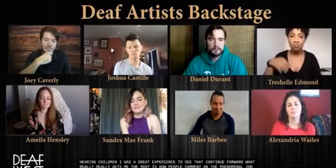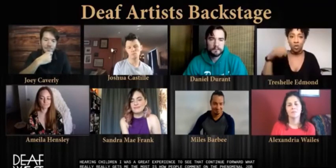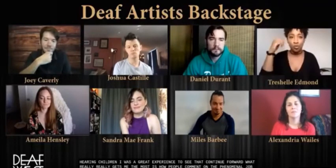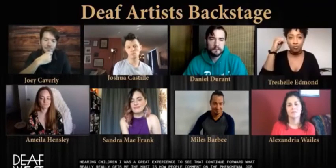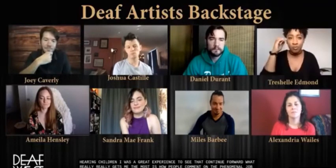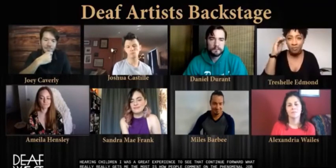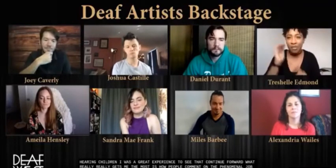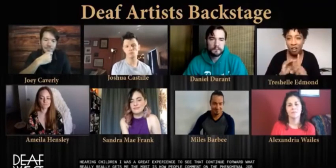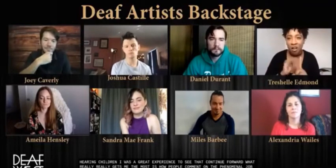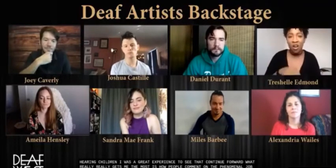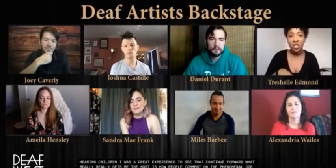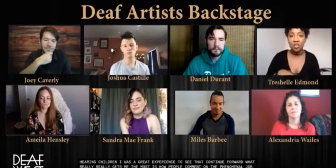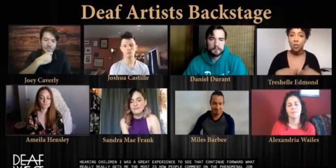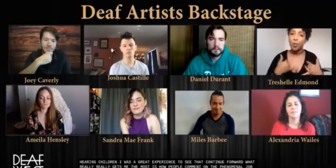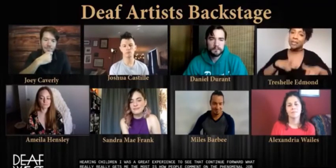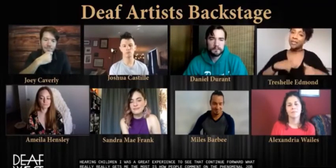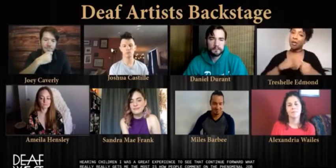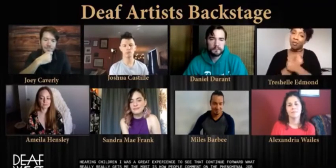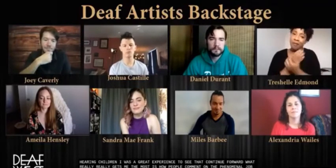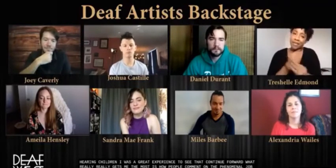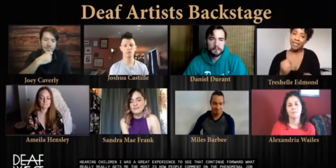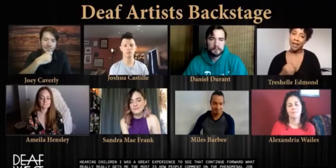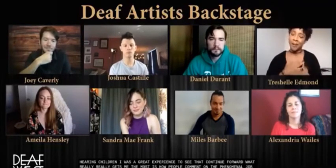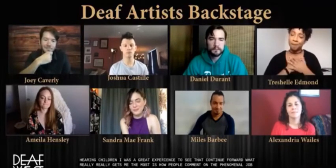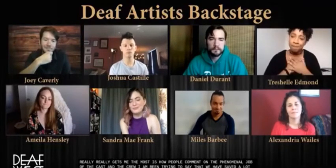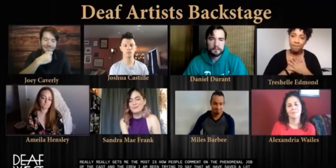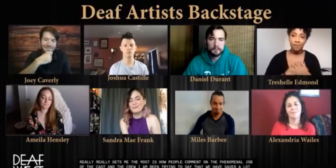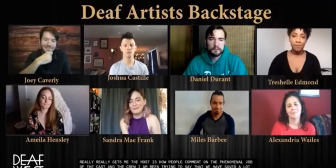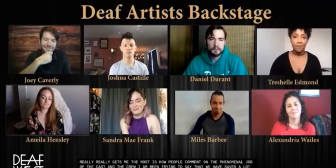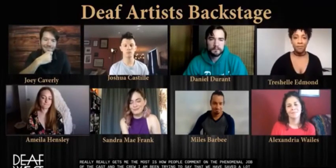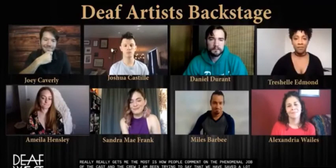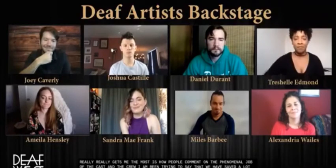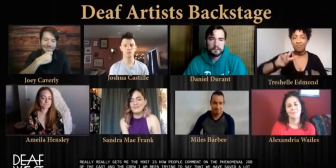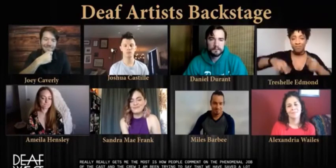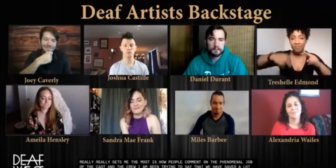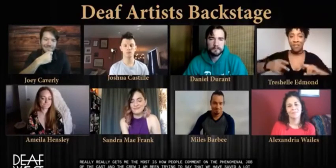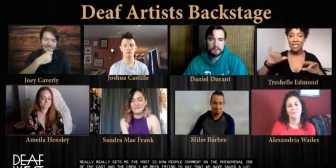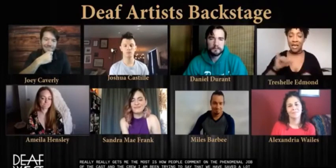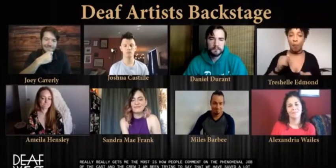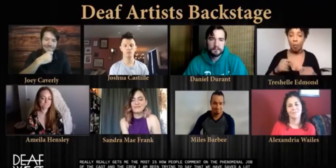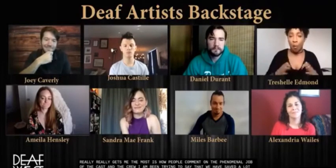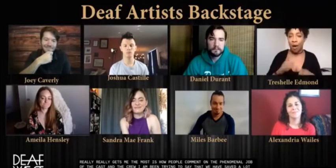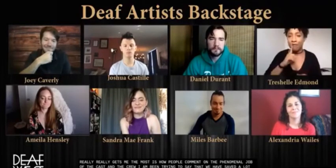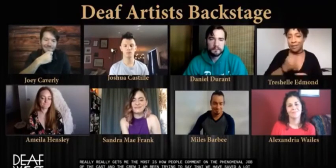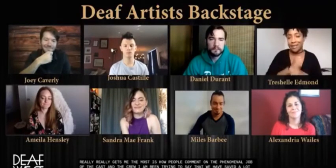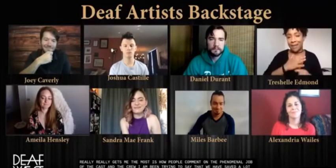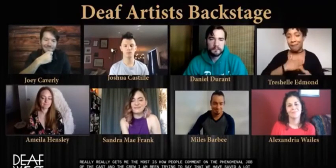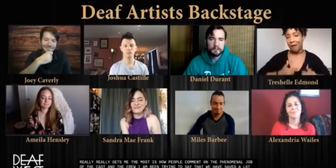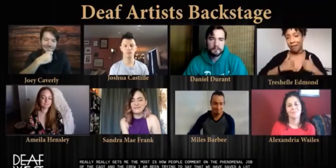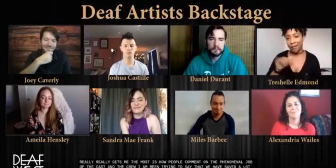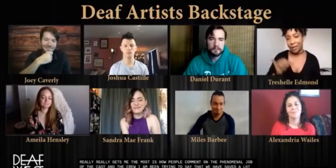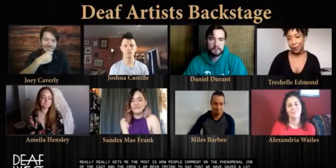So, I want to thank the cast and everyone here and the crew and I still hold this very dear to my heart.